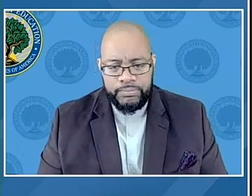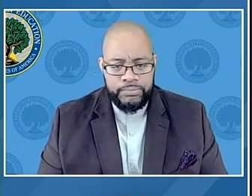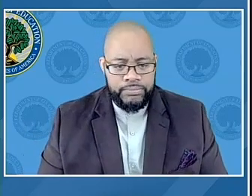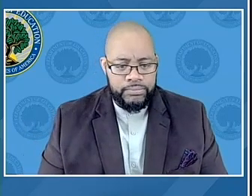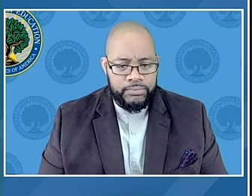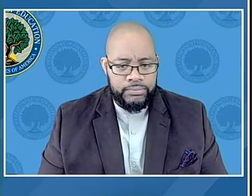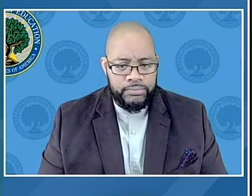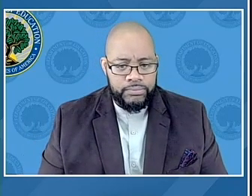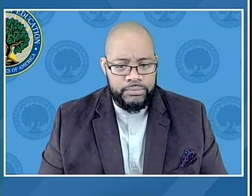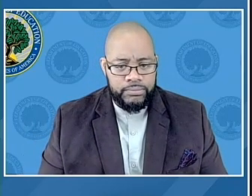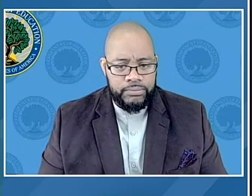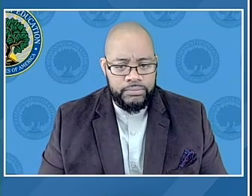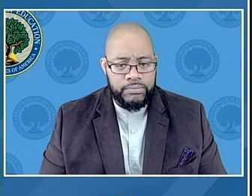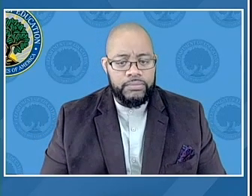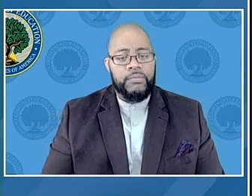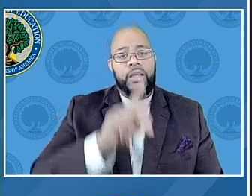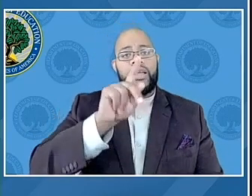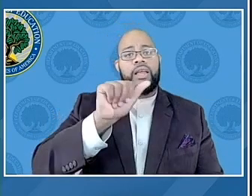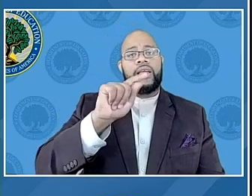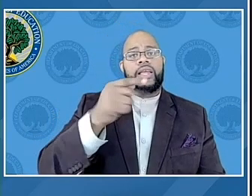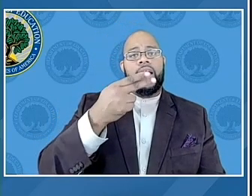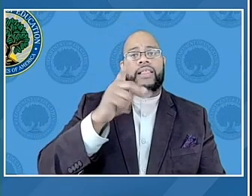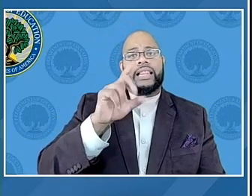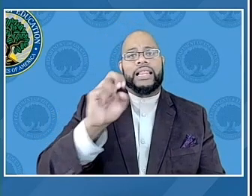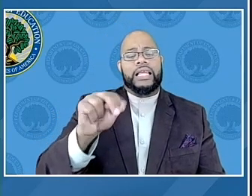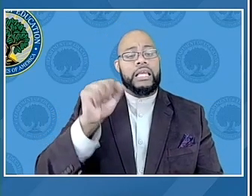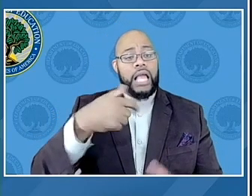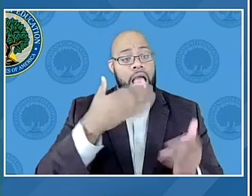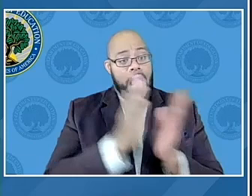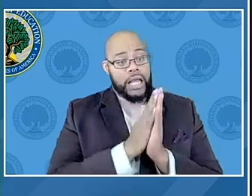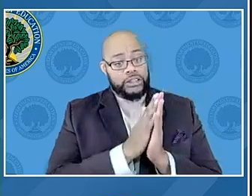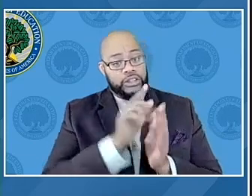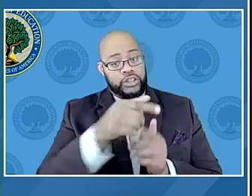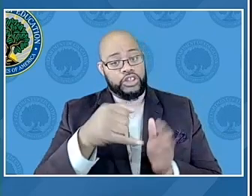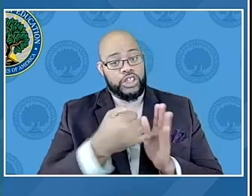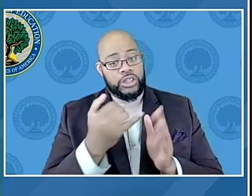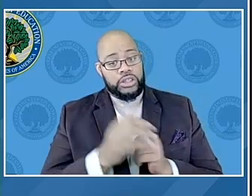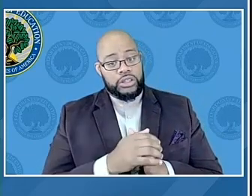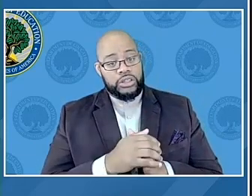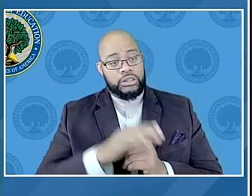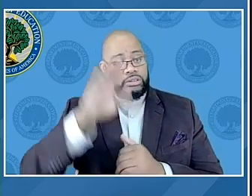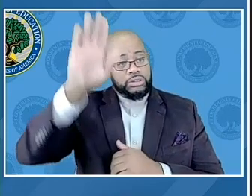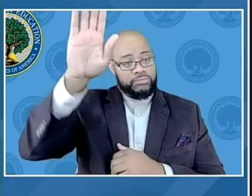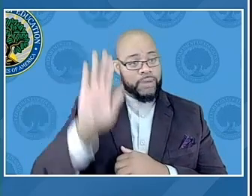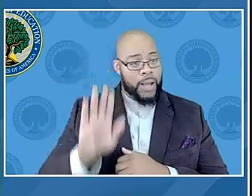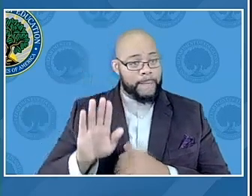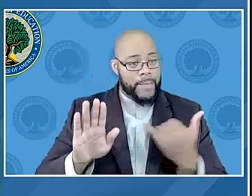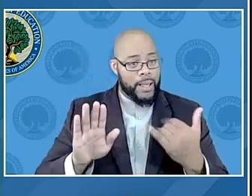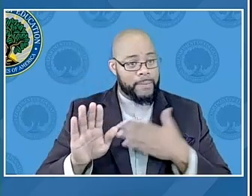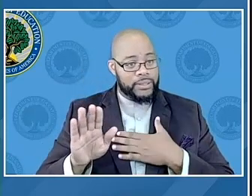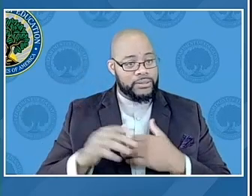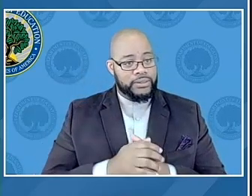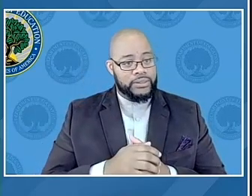Yes. Could I kindly ask you just to drop that question into the chat? Yes.